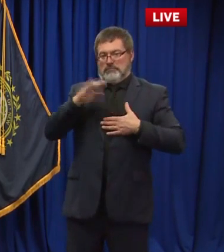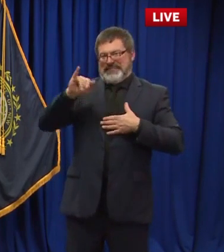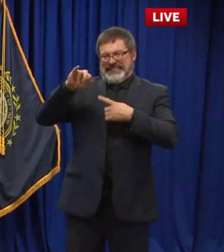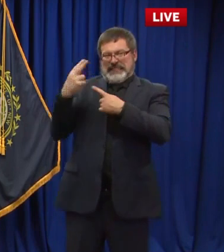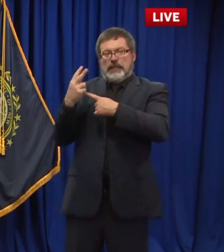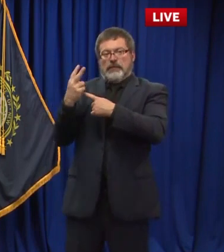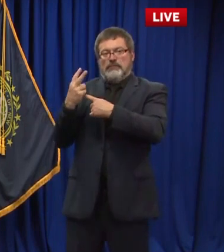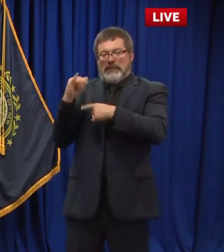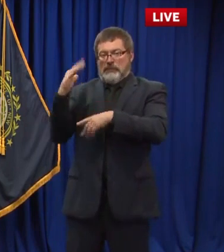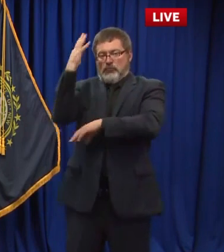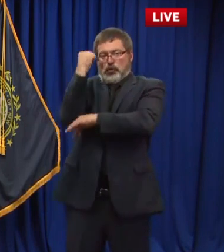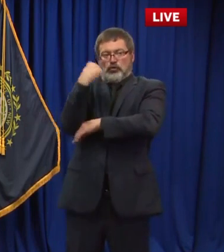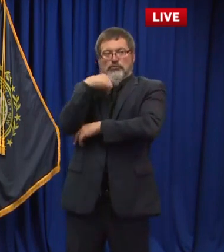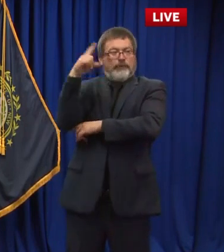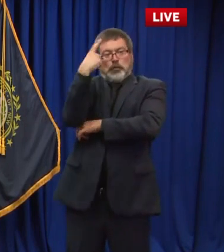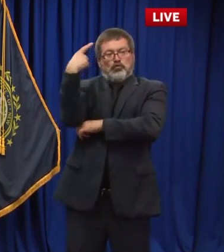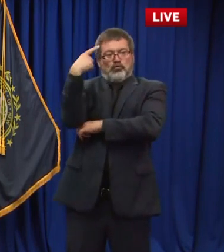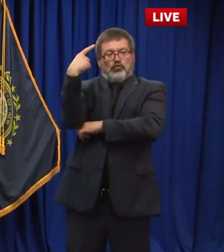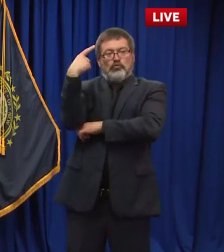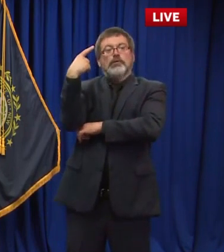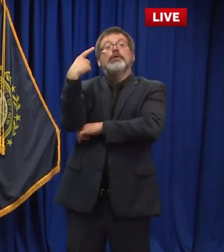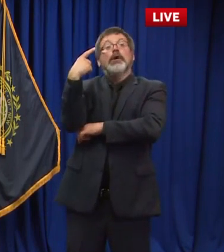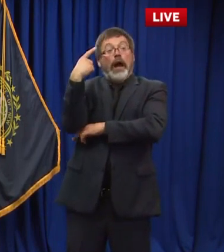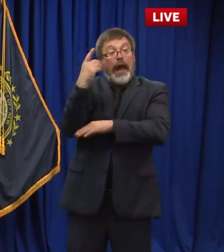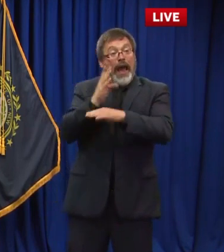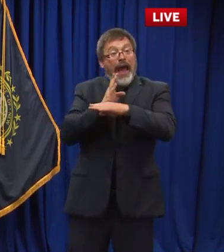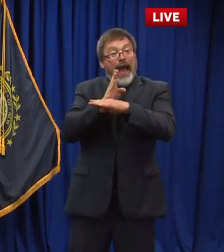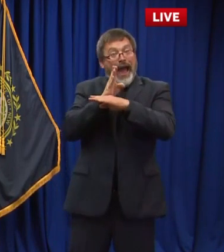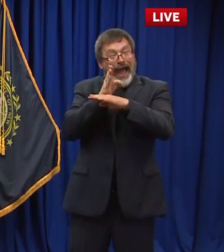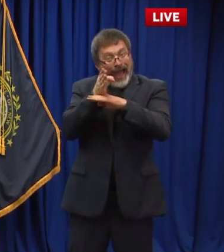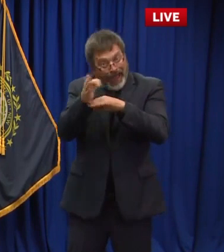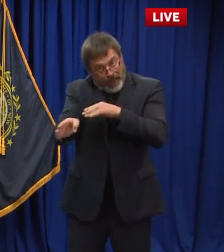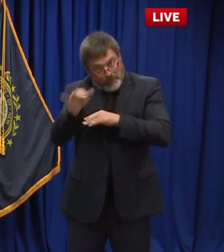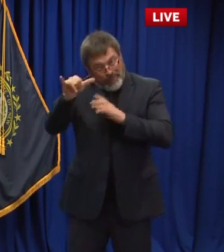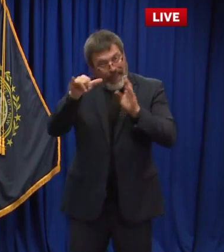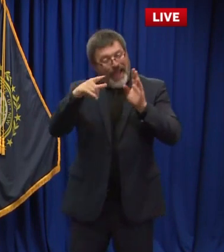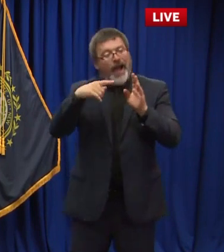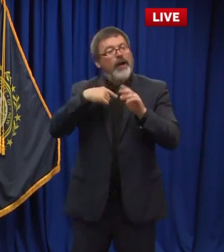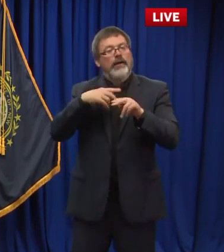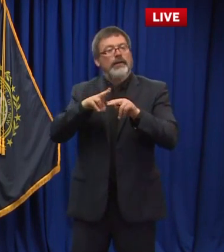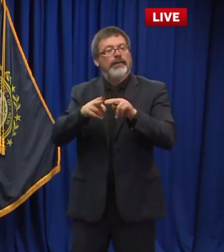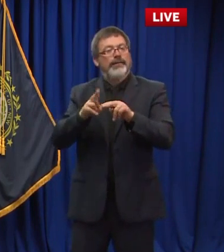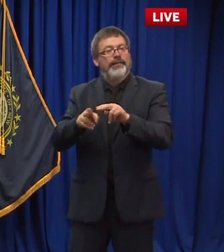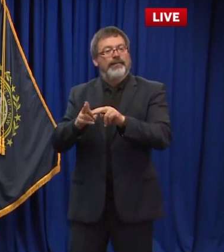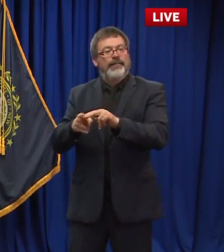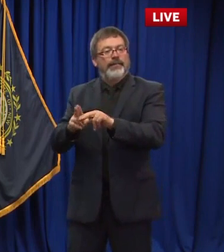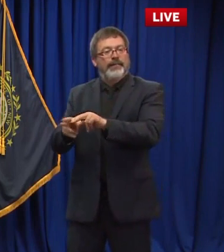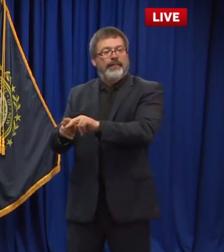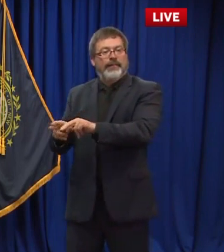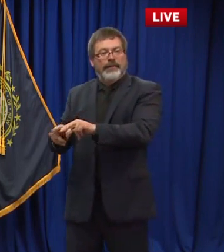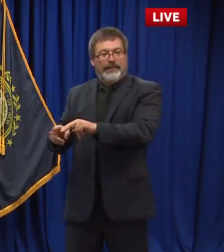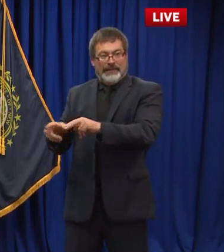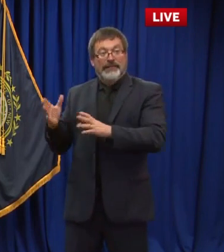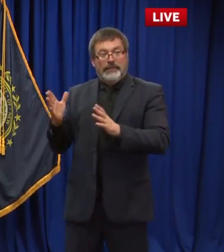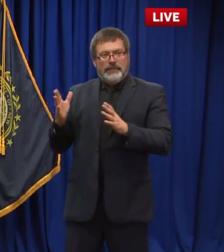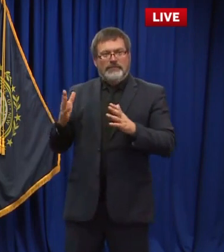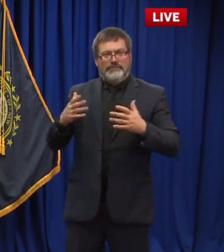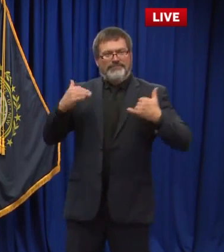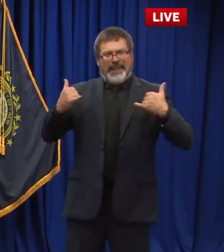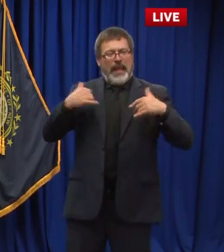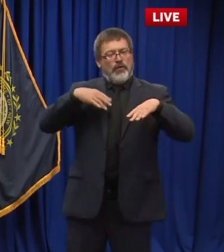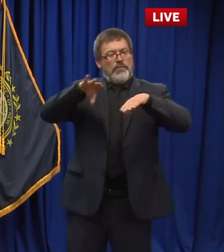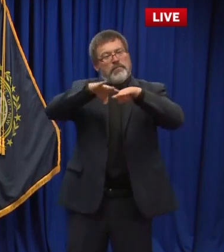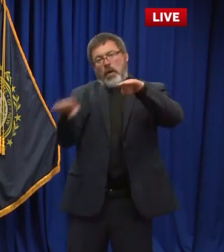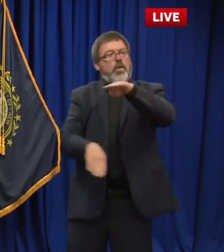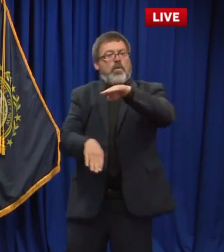NEW HAMPSHIRE HAS BEEN VERY RAPID IN TERMS OF OUR ABILITY TO GET PEOPLE BACK TO WORK, FLEX OUR ECONOMY OPEN, MAINTAIN PUBLIC SAFETY.